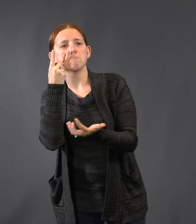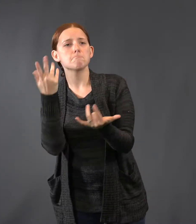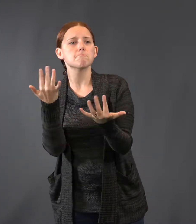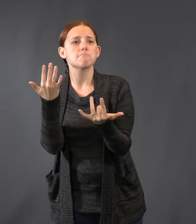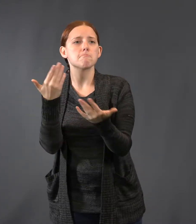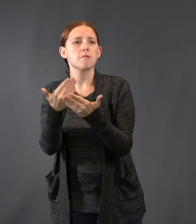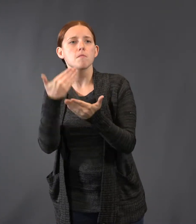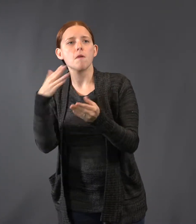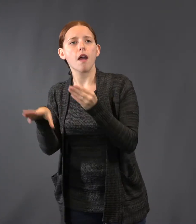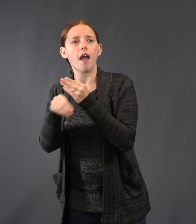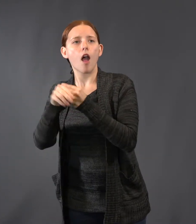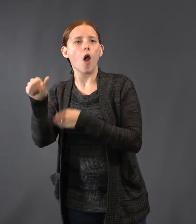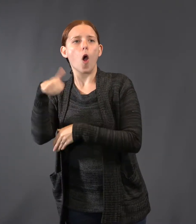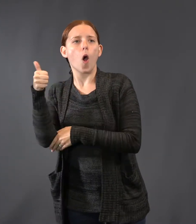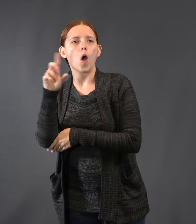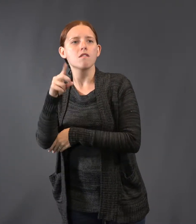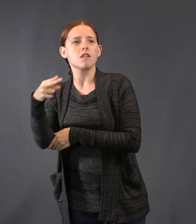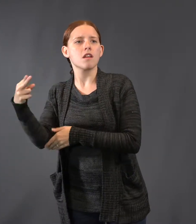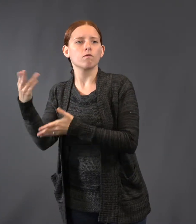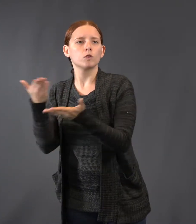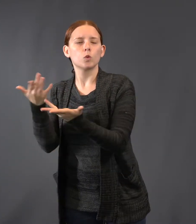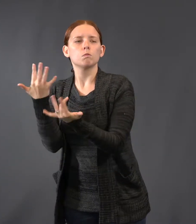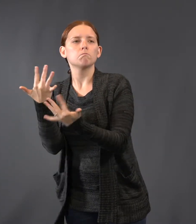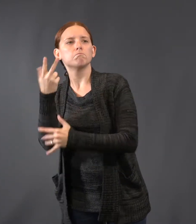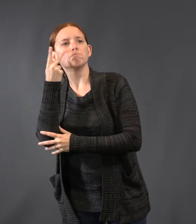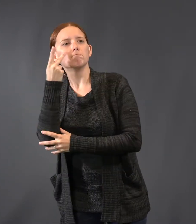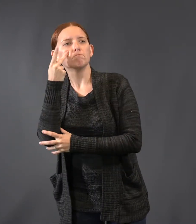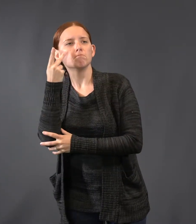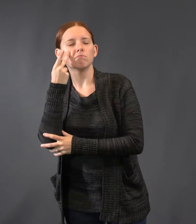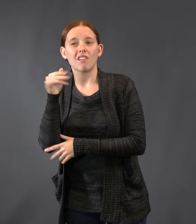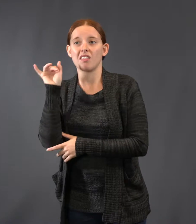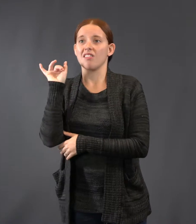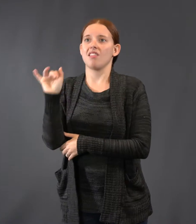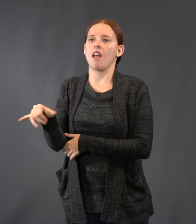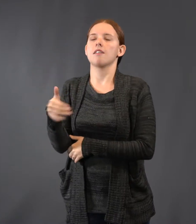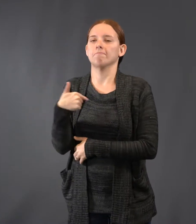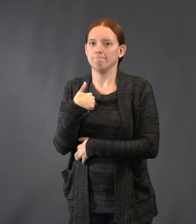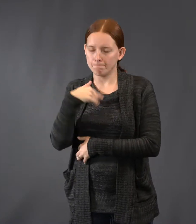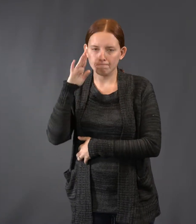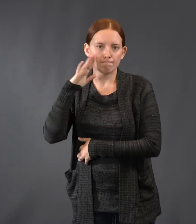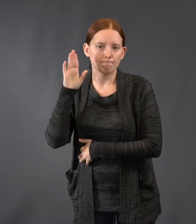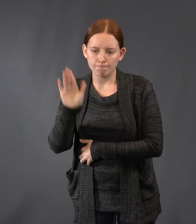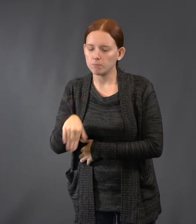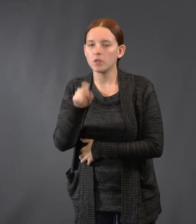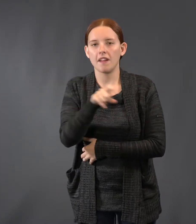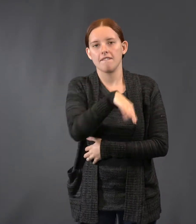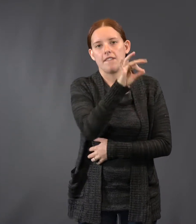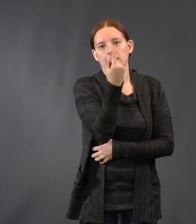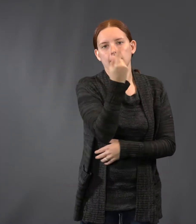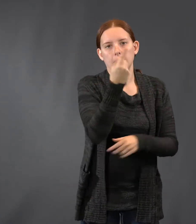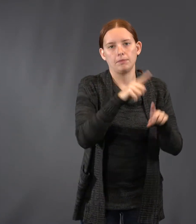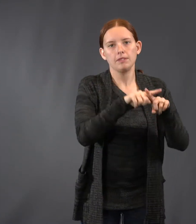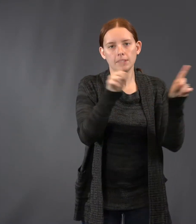before adding more DHH services. At that point, I knew we needed to find something else.